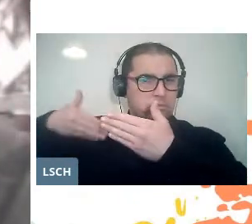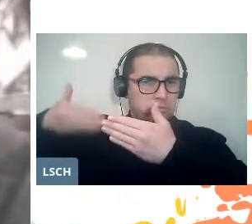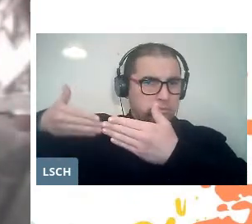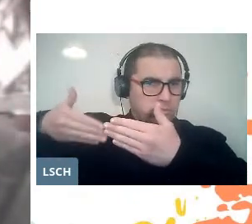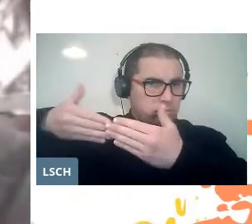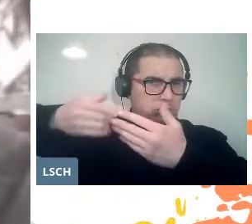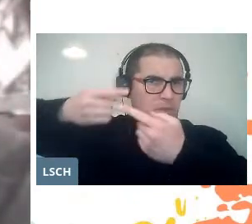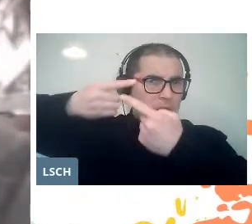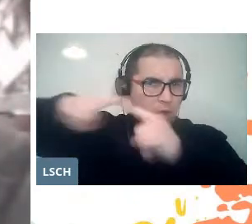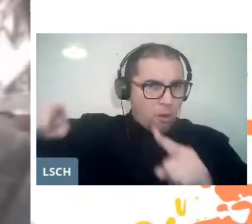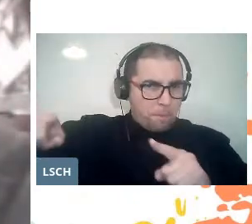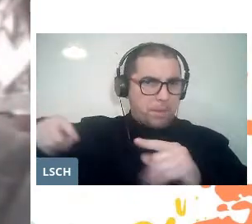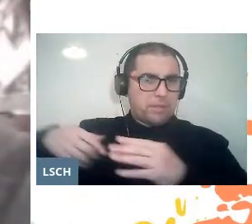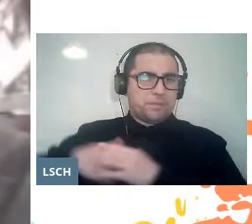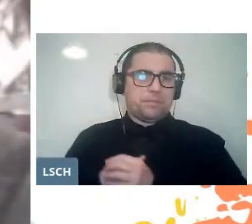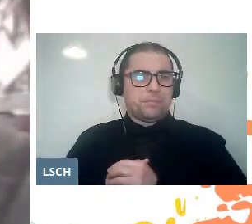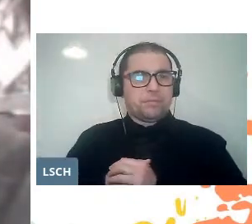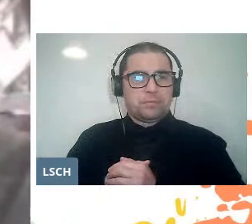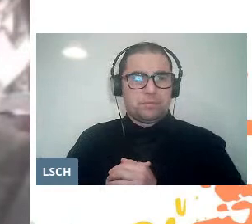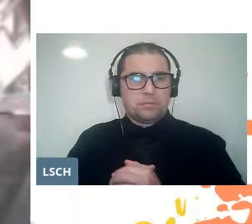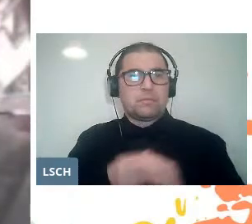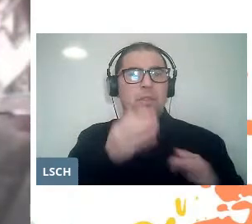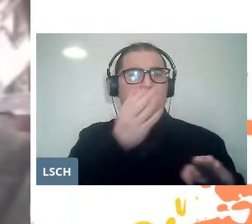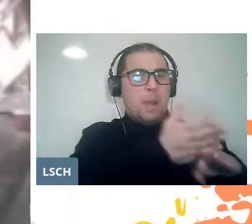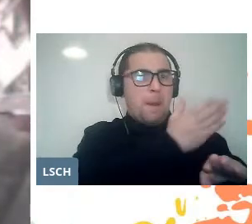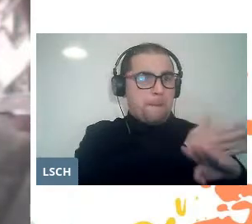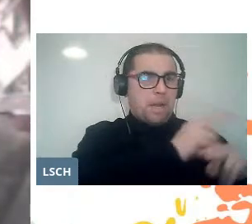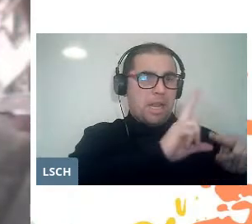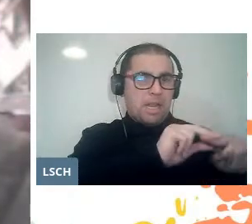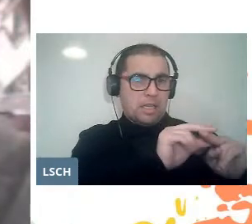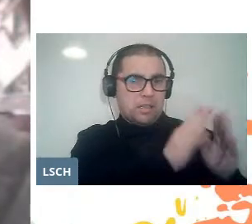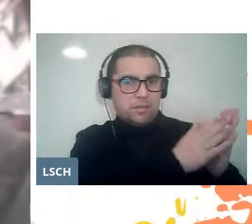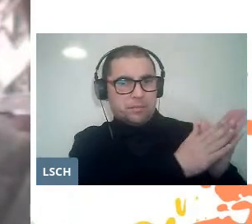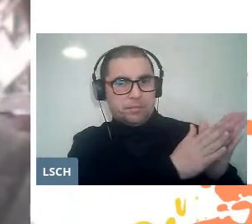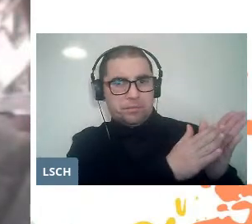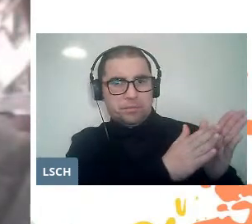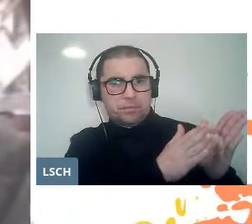that was generated from pre-classicism, and we could go as far as to say